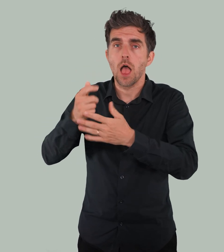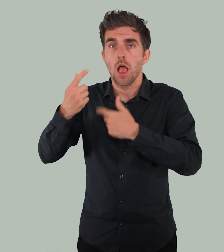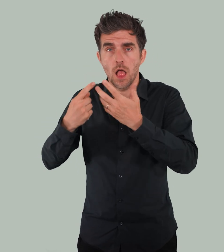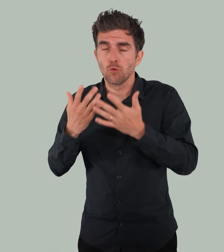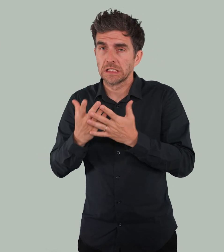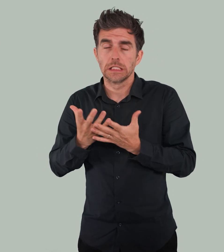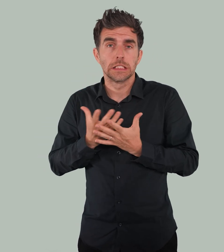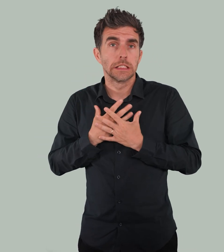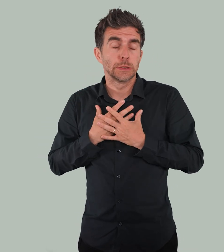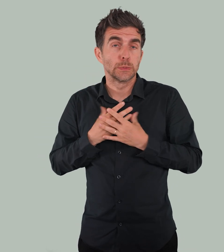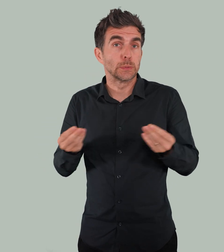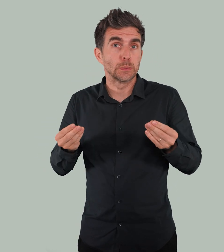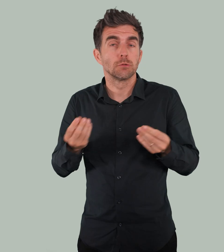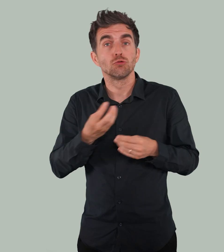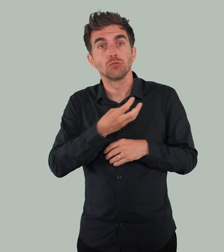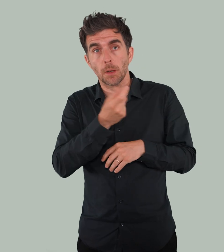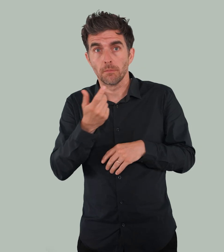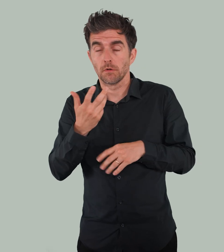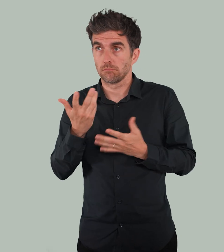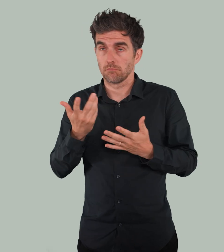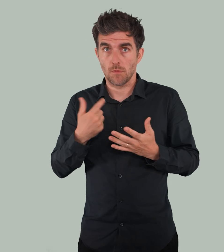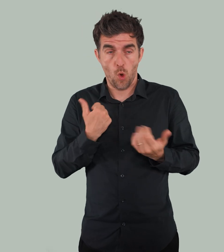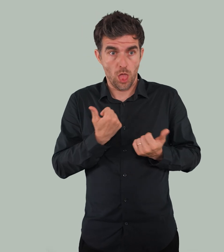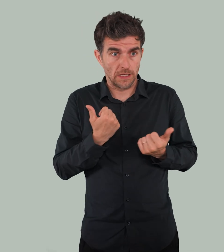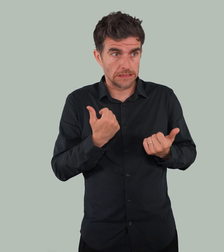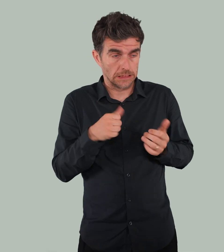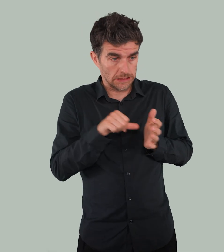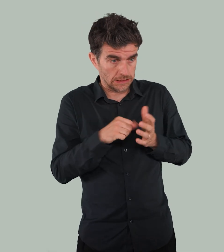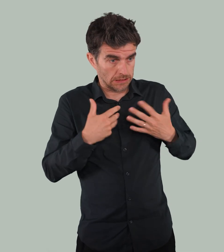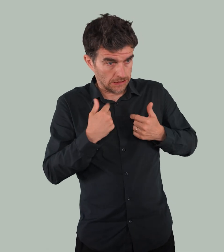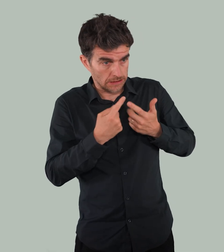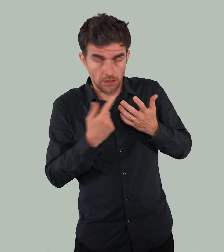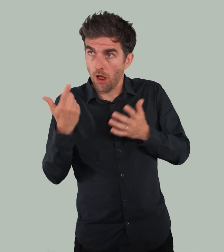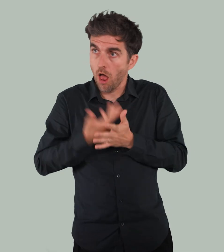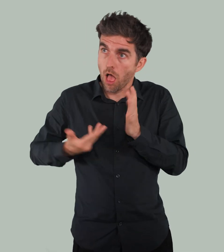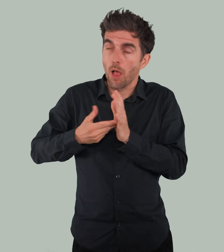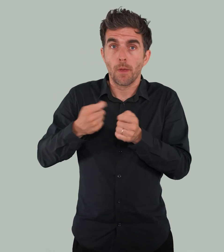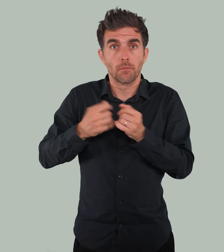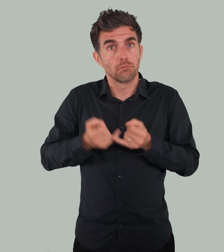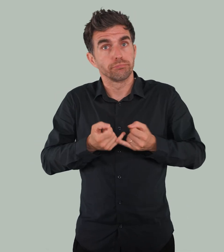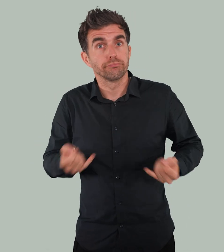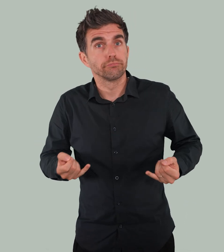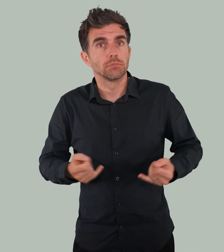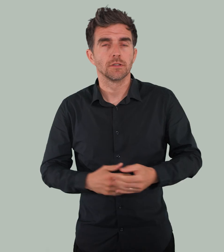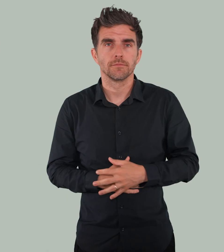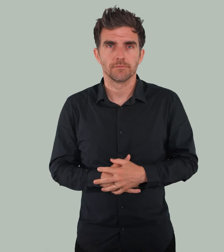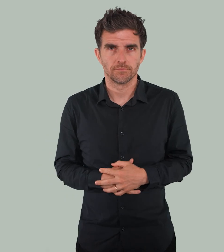are characterised as exhausting and, in some cases, as exacerbating existing conditions.